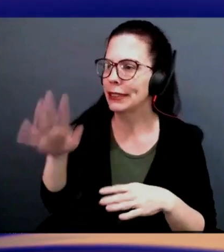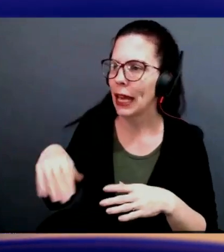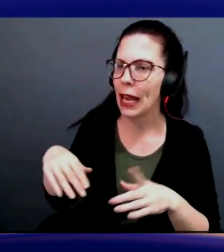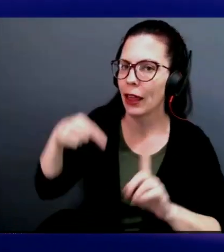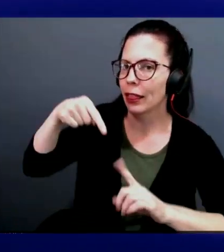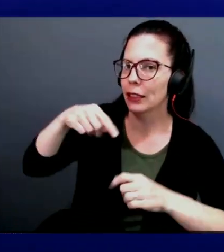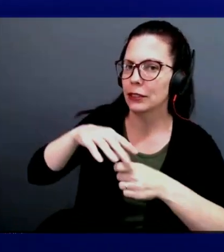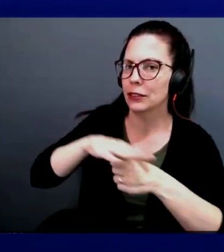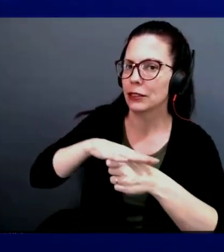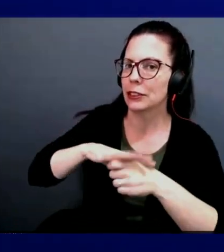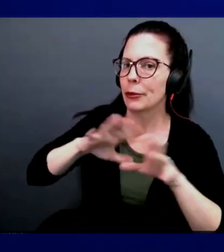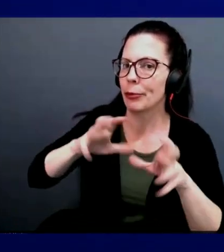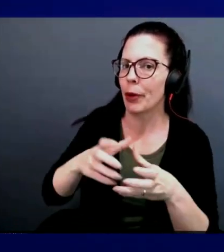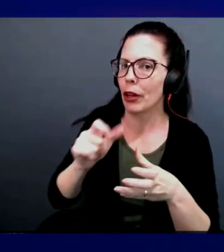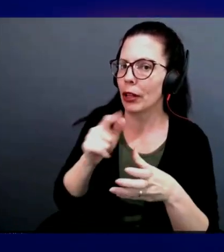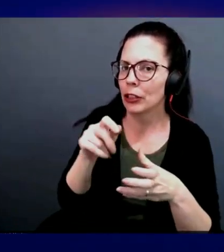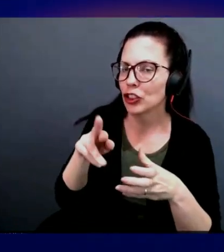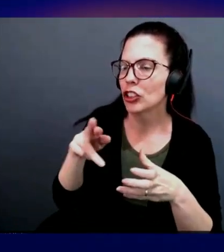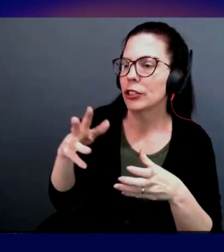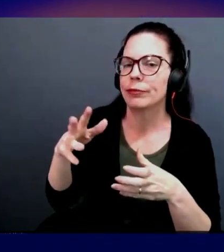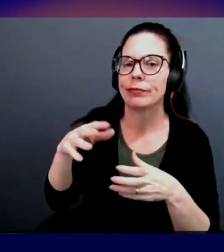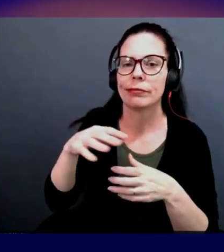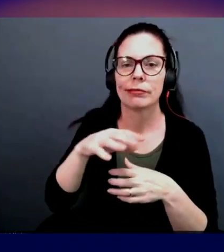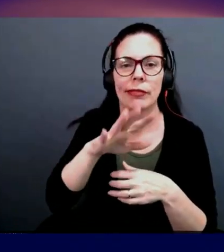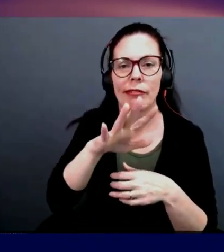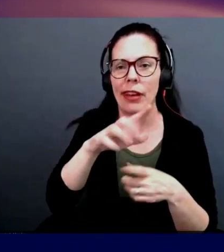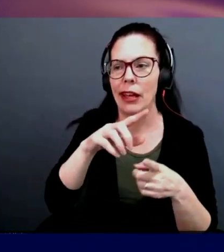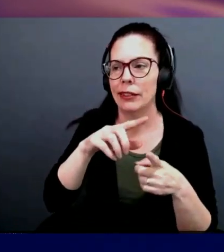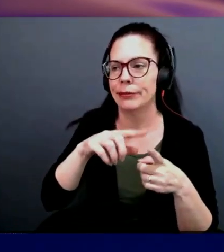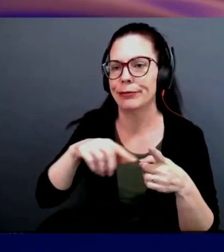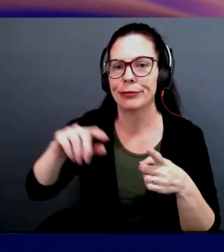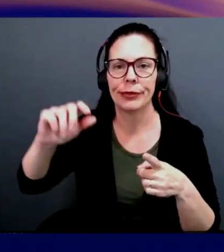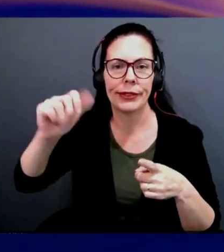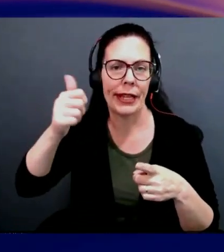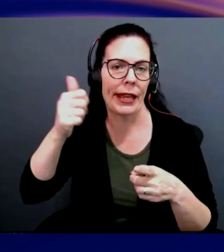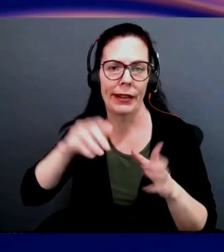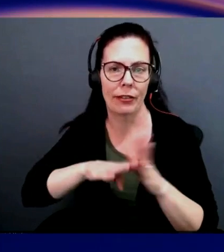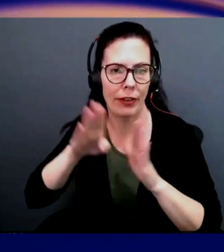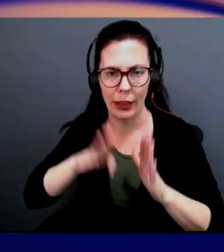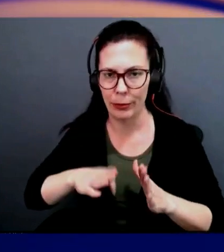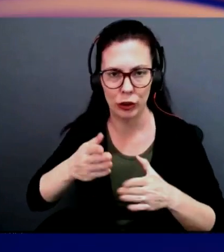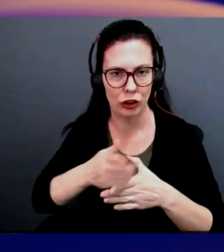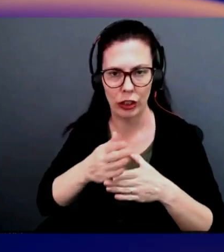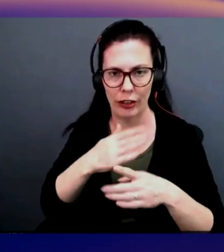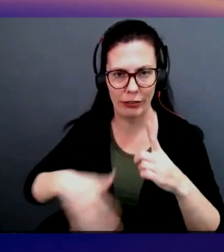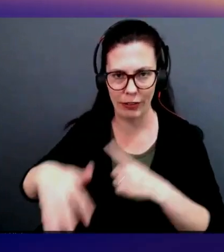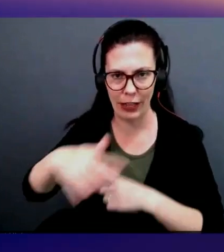let's have five, six, eight, ten developers sharing the same environment." And that leads to the noisy neighbor problem.